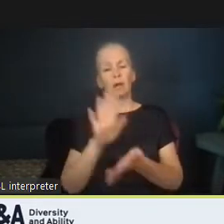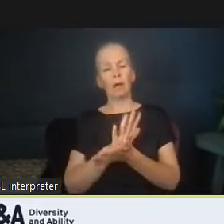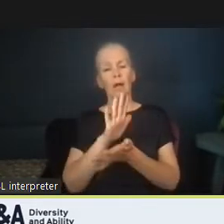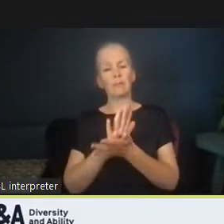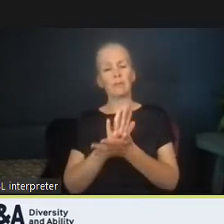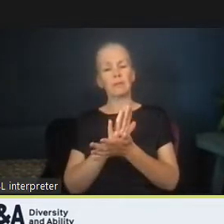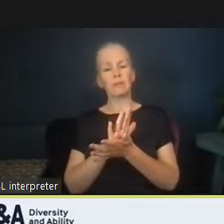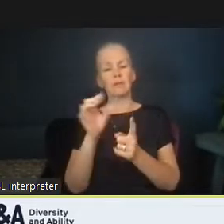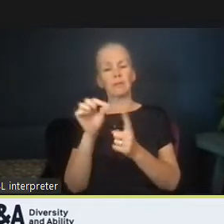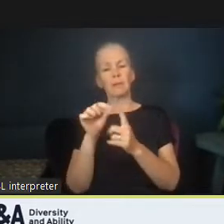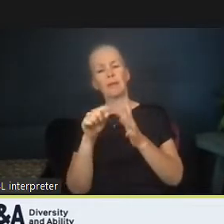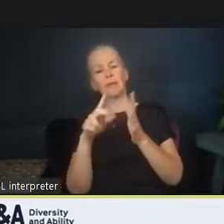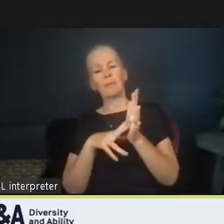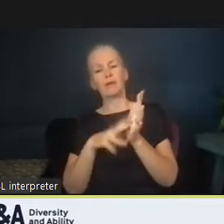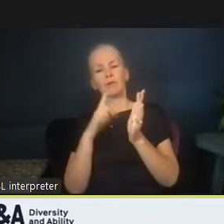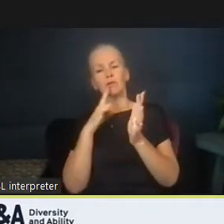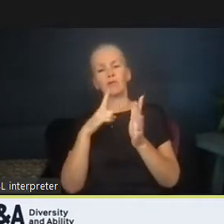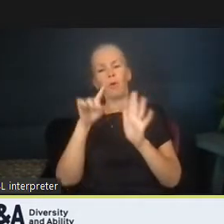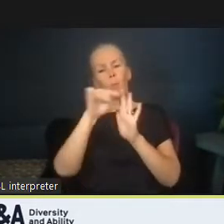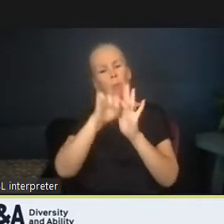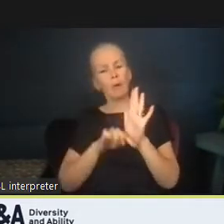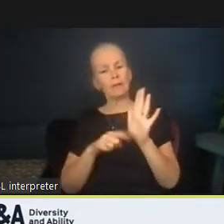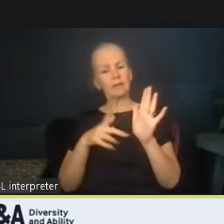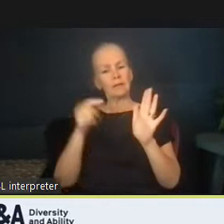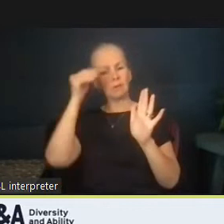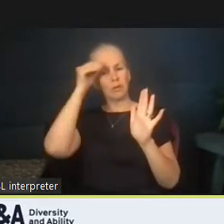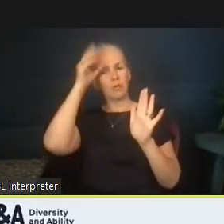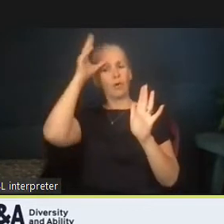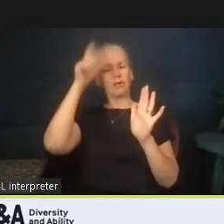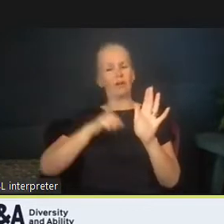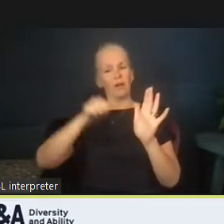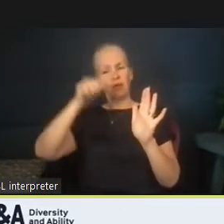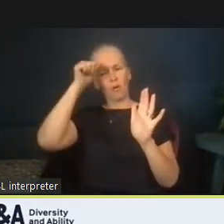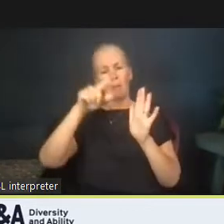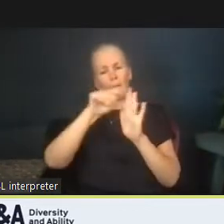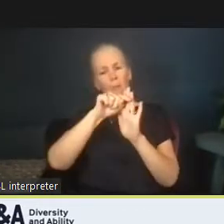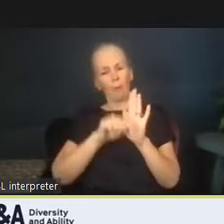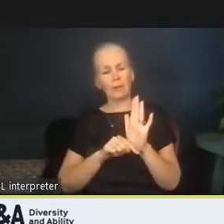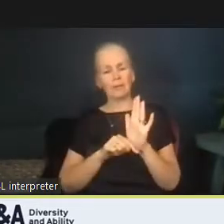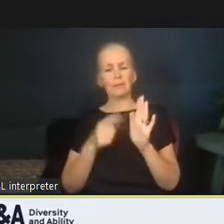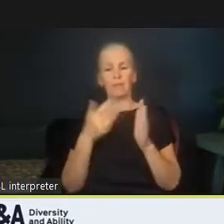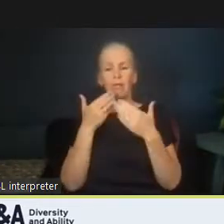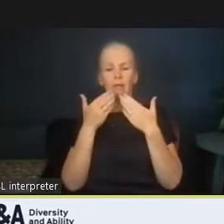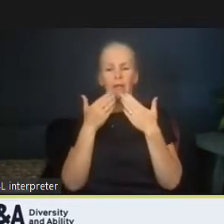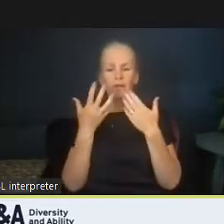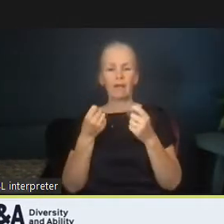pincushion of policy, as I often end up being, so yeah, but thank you for having me and letting me